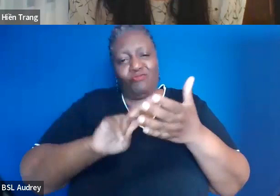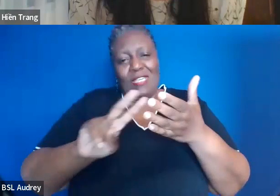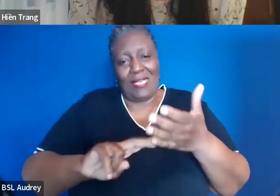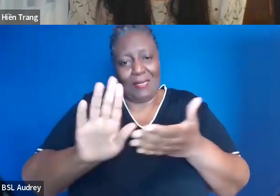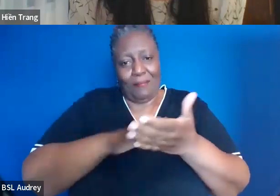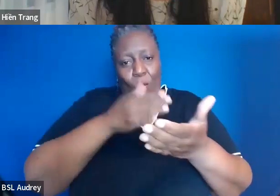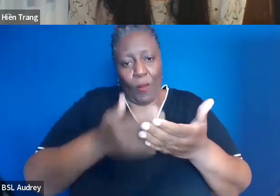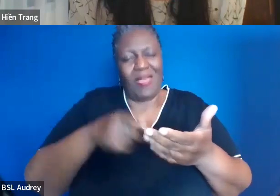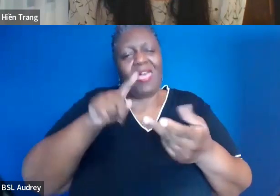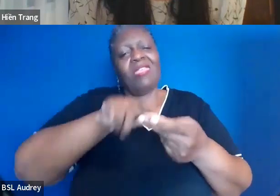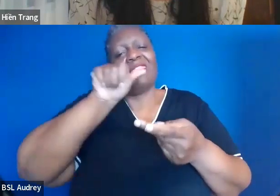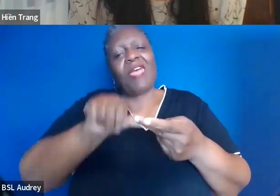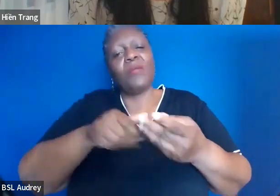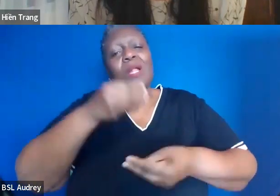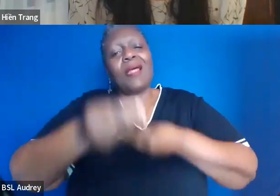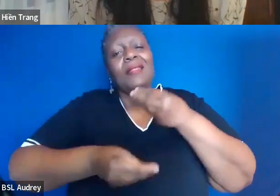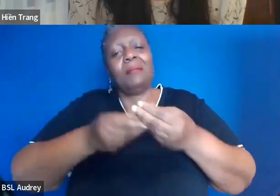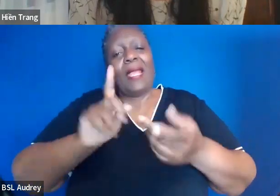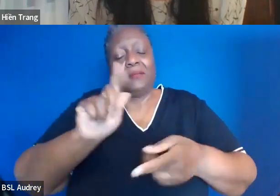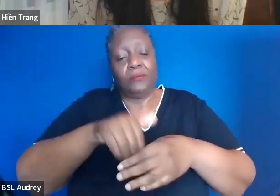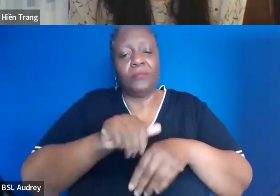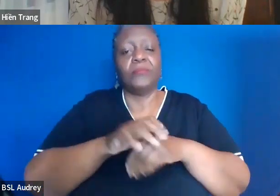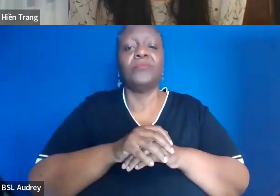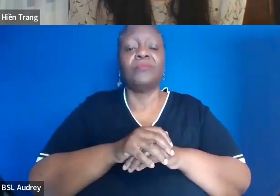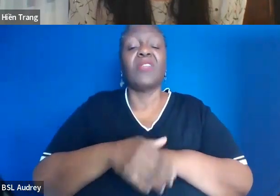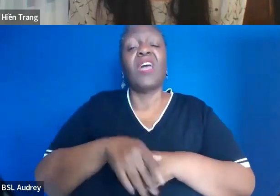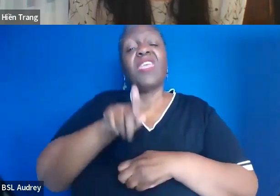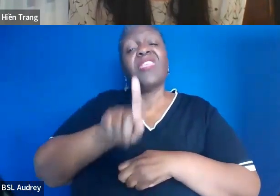and then describe it so this is The Lady in the Riverboat